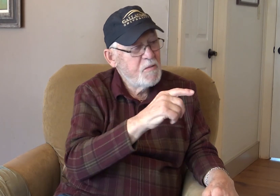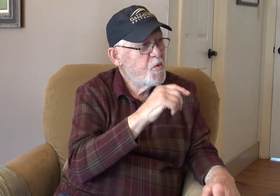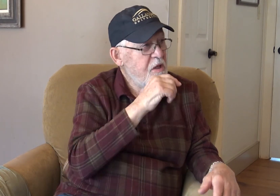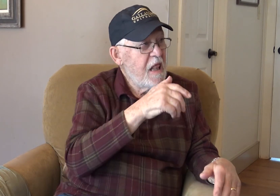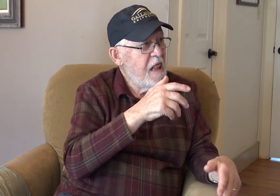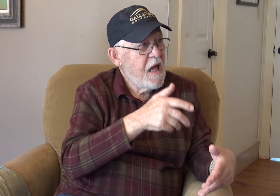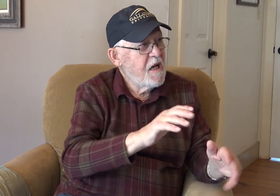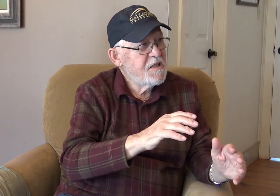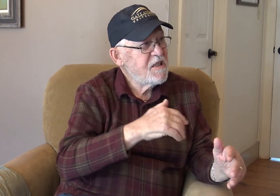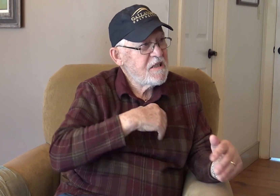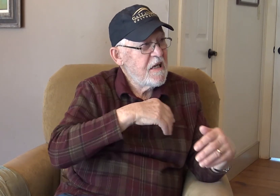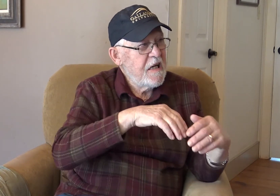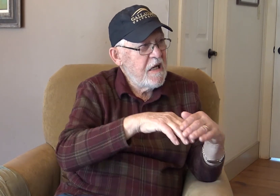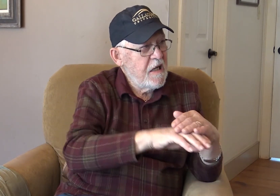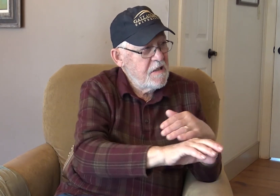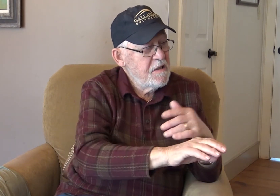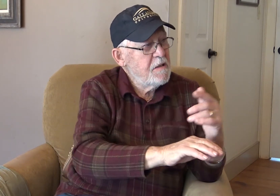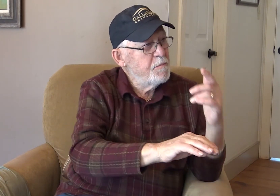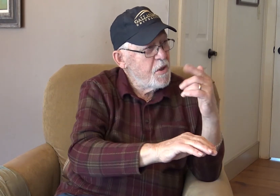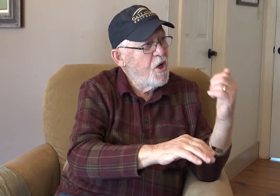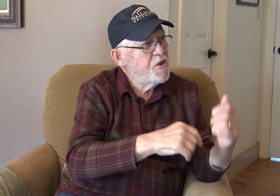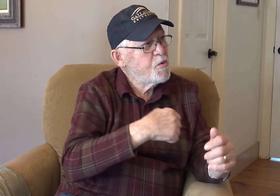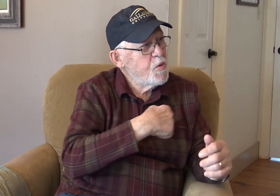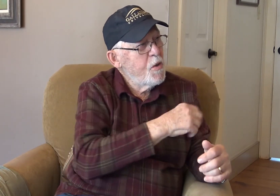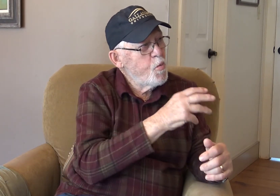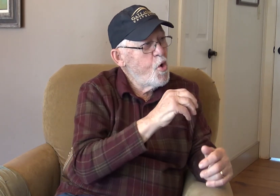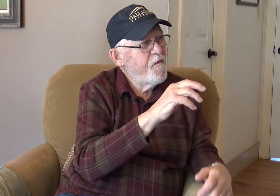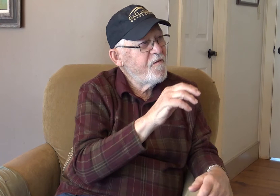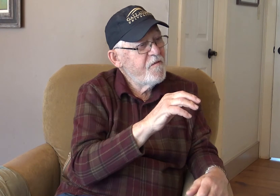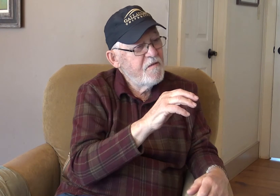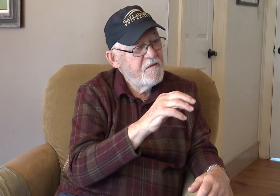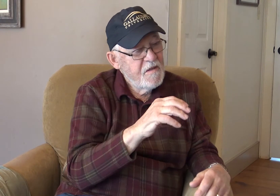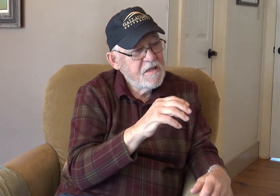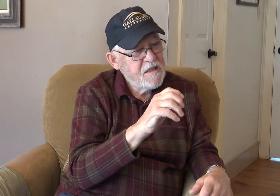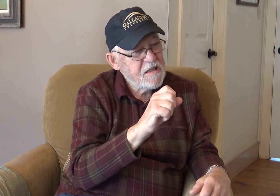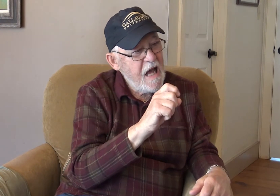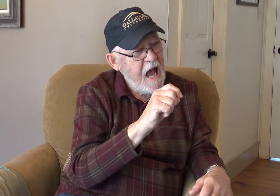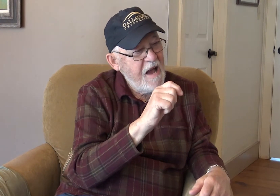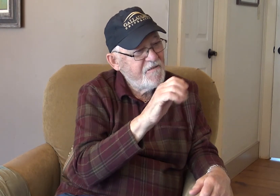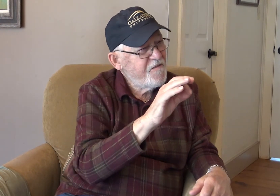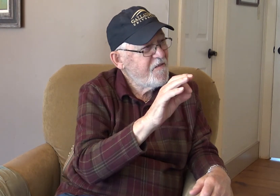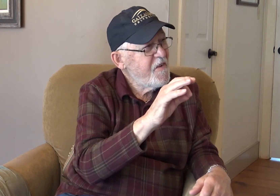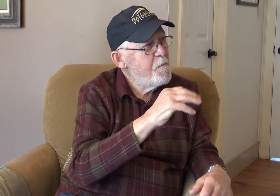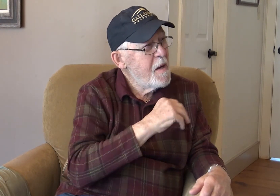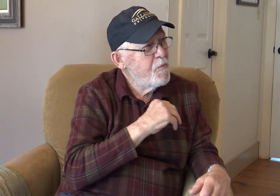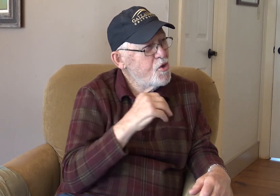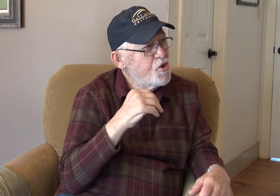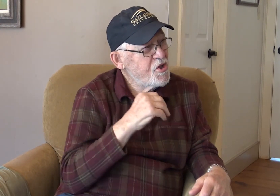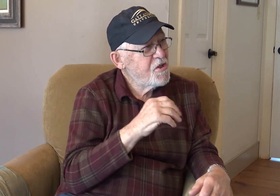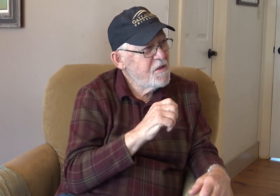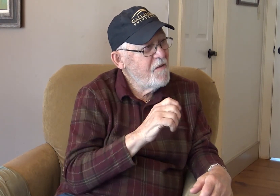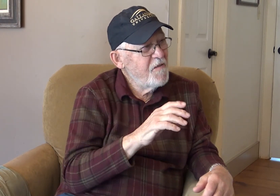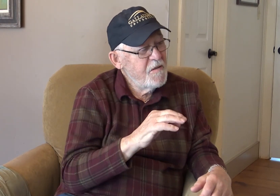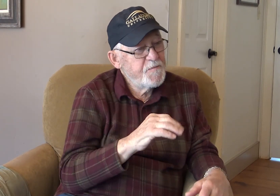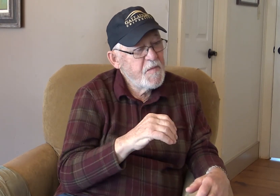They would not let us in because we were staff members.